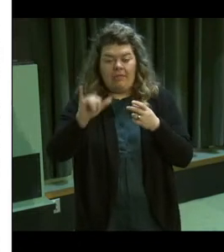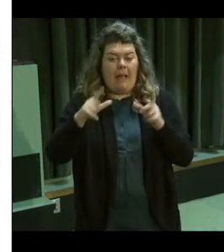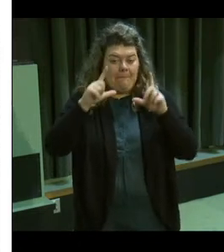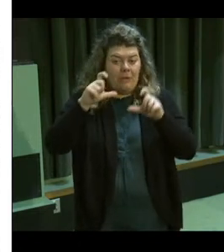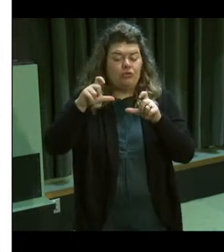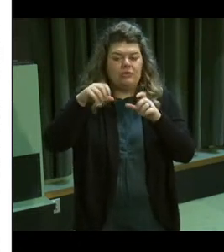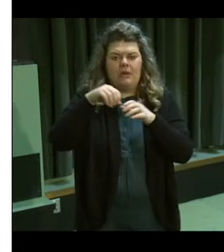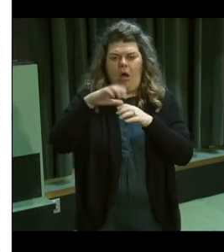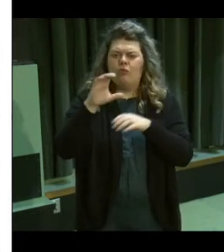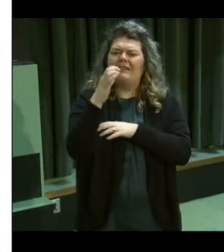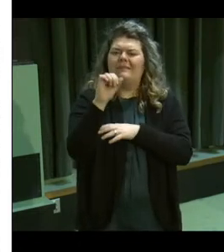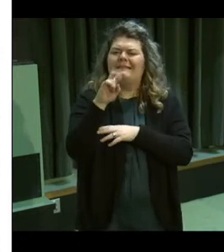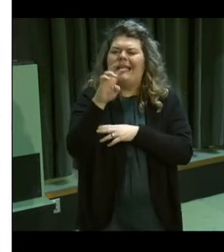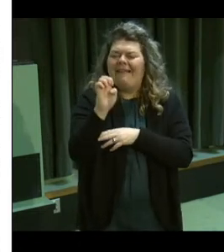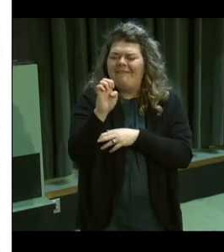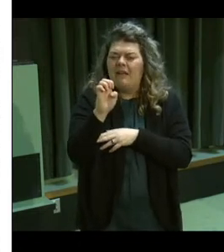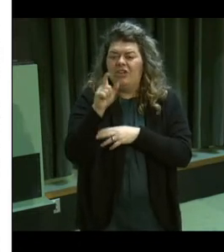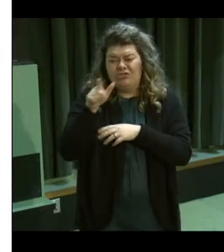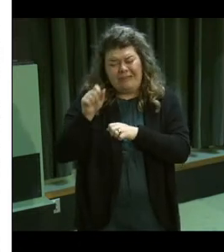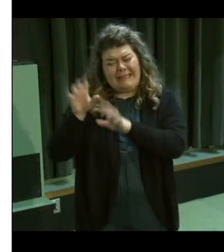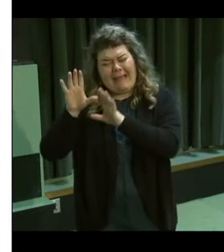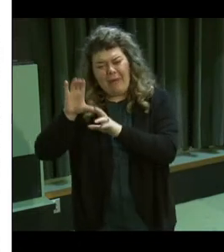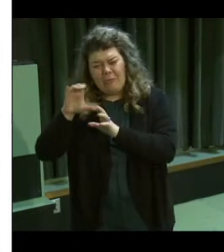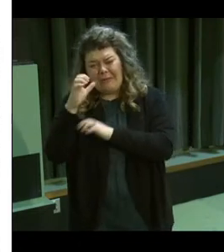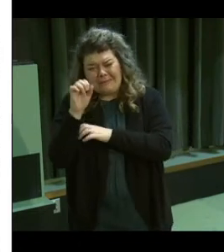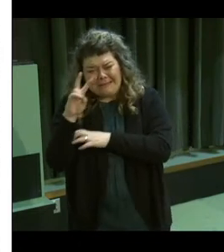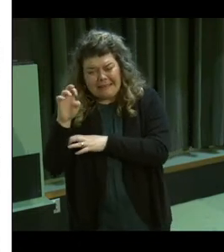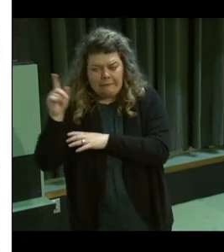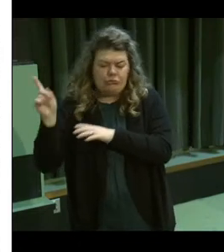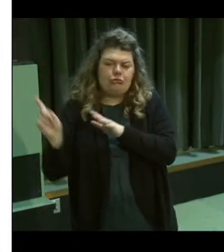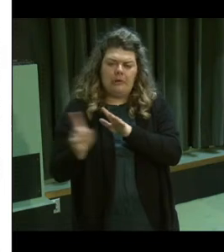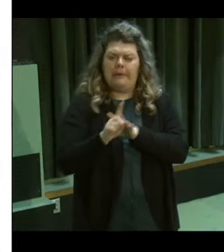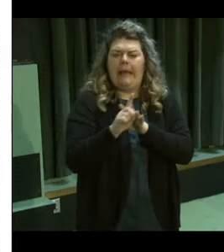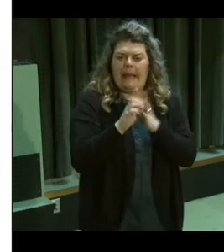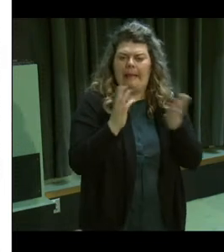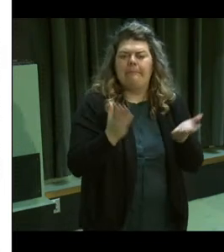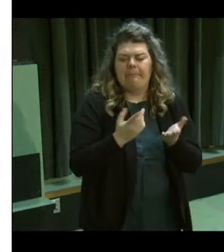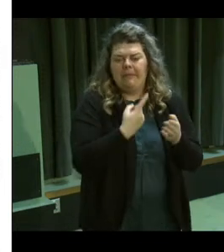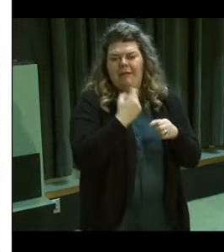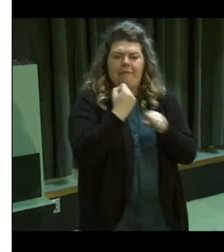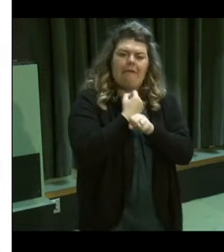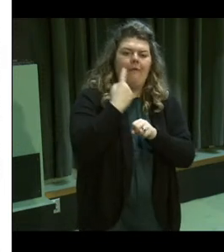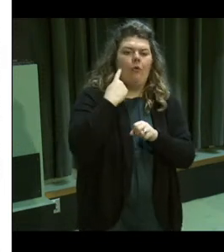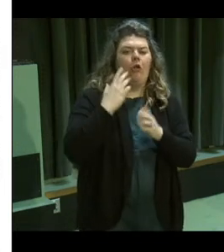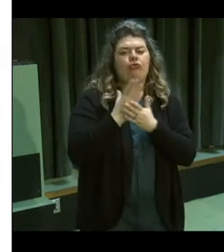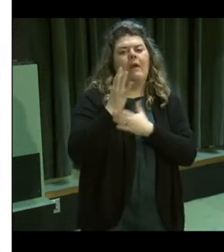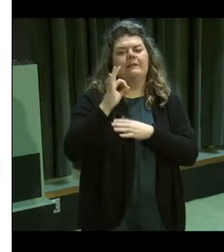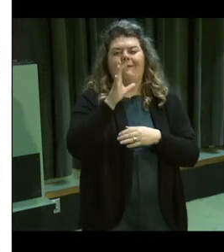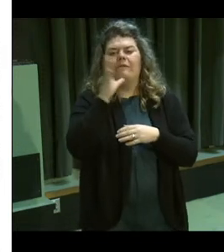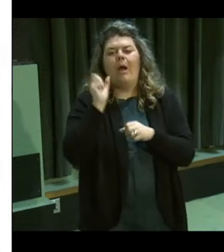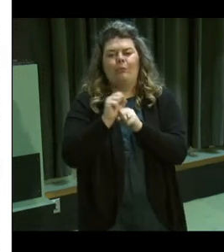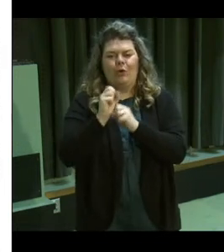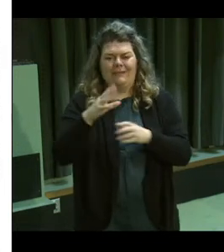Christmas Eve. She gave up her Christmas Eve to come. And, you